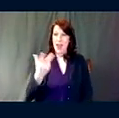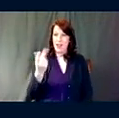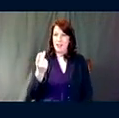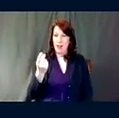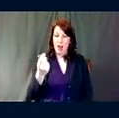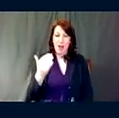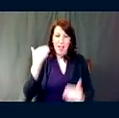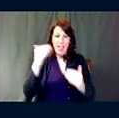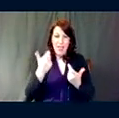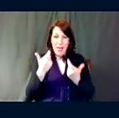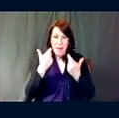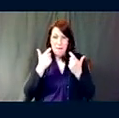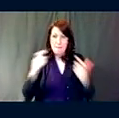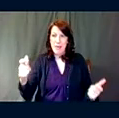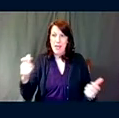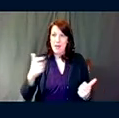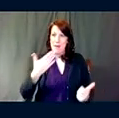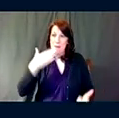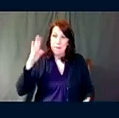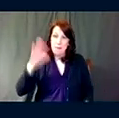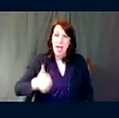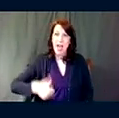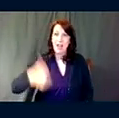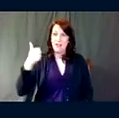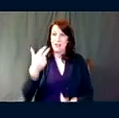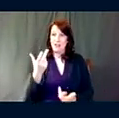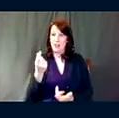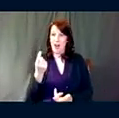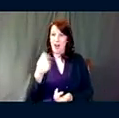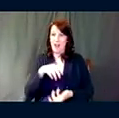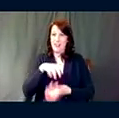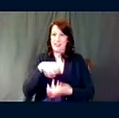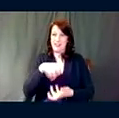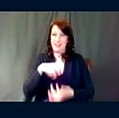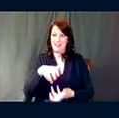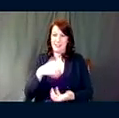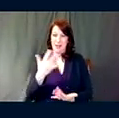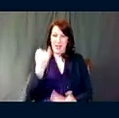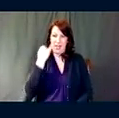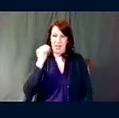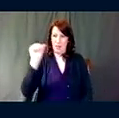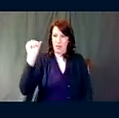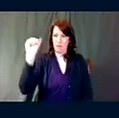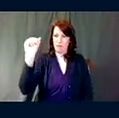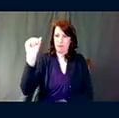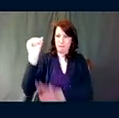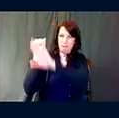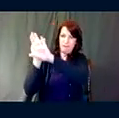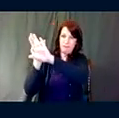AND BIGGER AND BADDER DOGS WAITING TO GET US IF WE KNOCKED